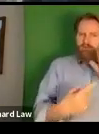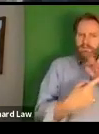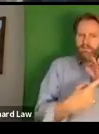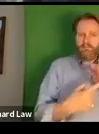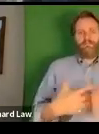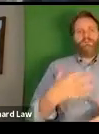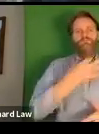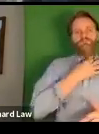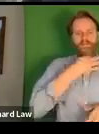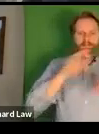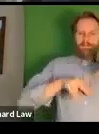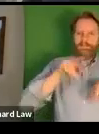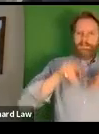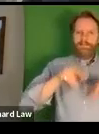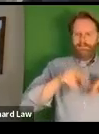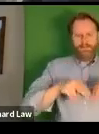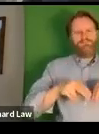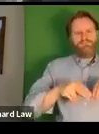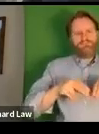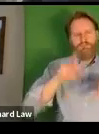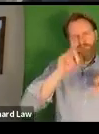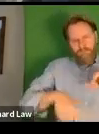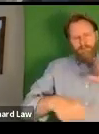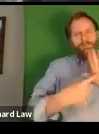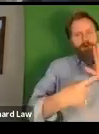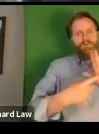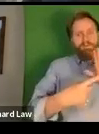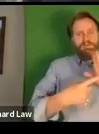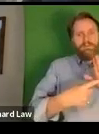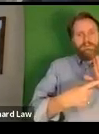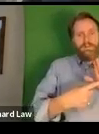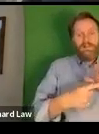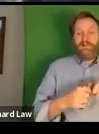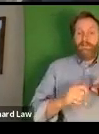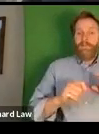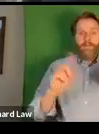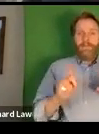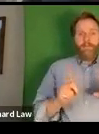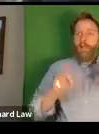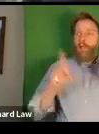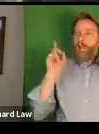been dealt with as a priority and people should not be going back into work so